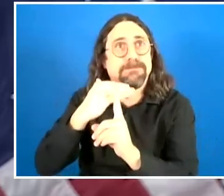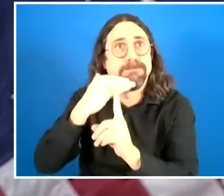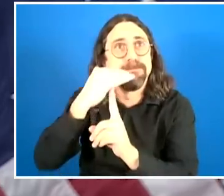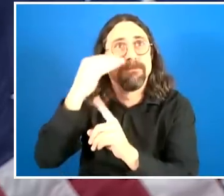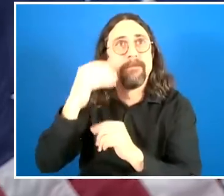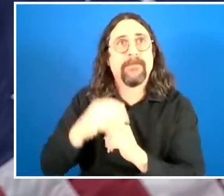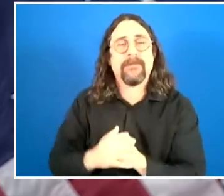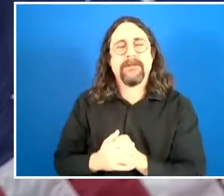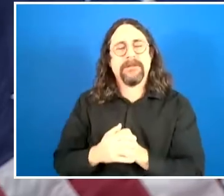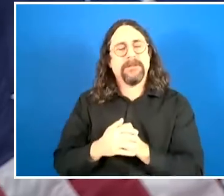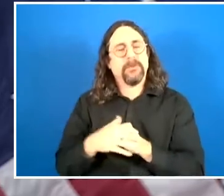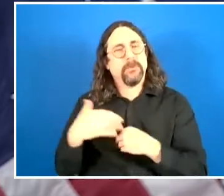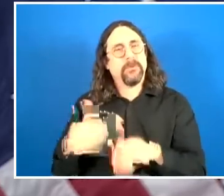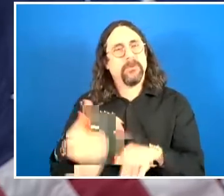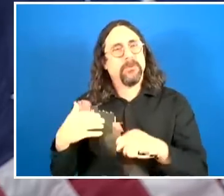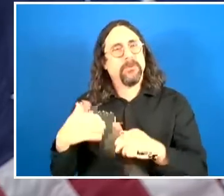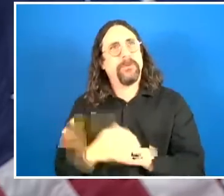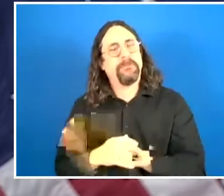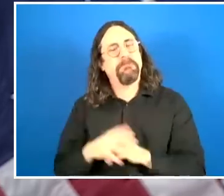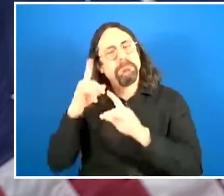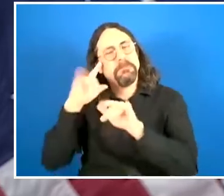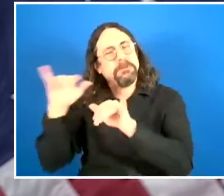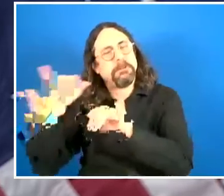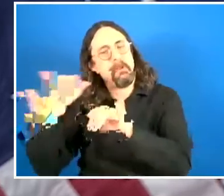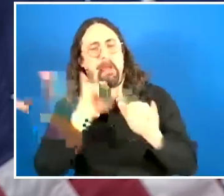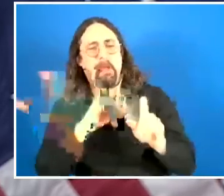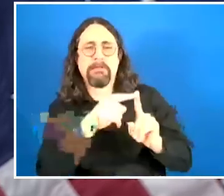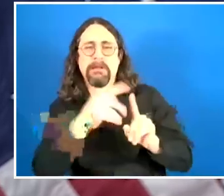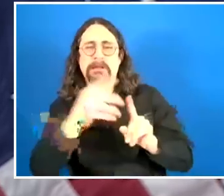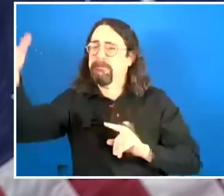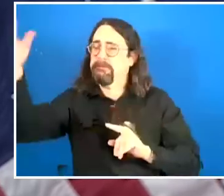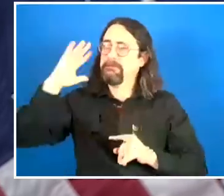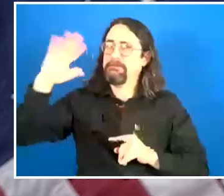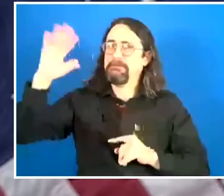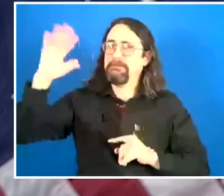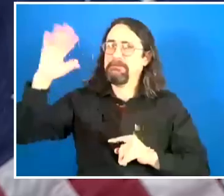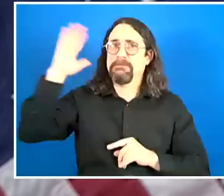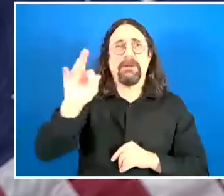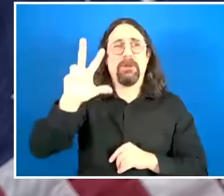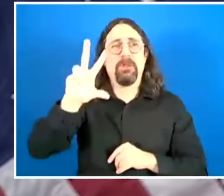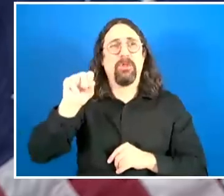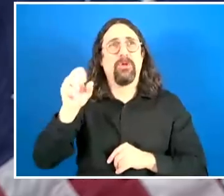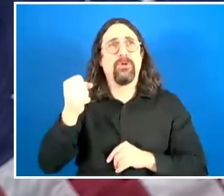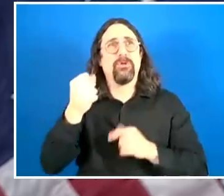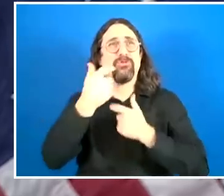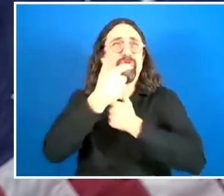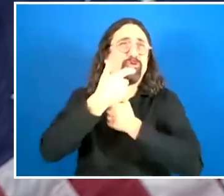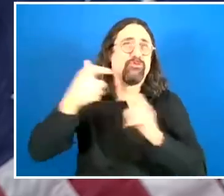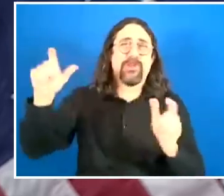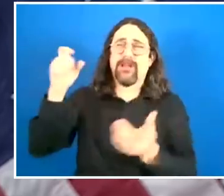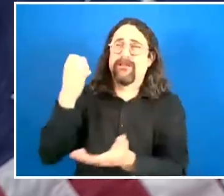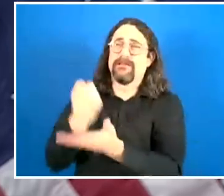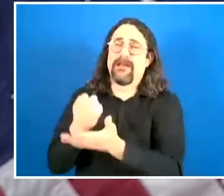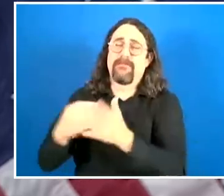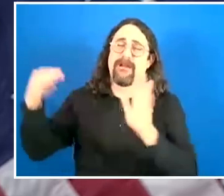EXPERIENCE GROWING UP IN THE GREAT DEPRESSION, SOMETHING THAT I SEE IN THIS GENERATION TOO AND I WISH THEY AHDN'T GONE THROUGH ALL OF